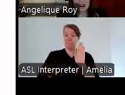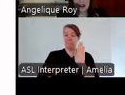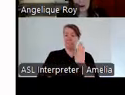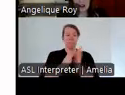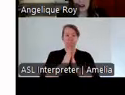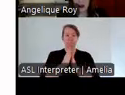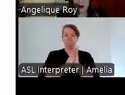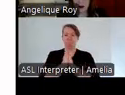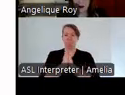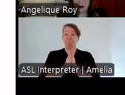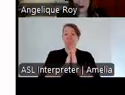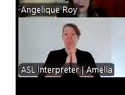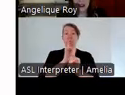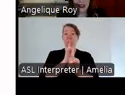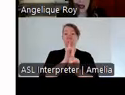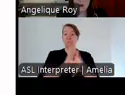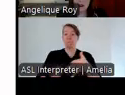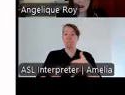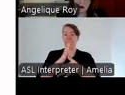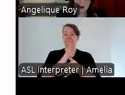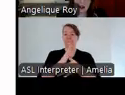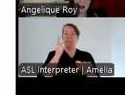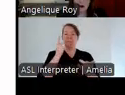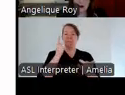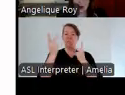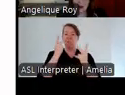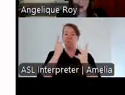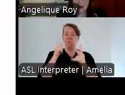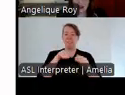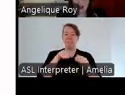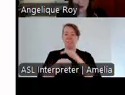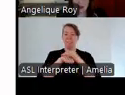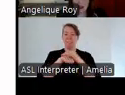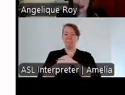accessibility icons which is a gap we discovered in our environmental scan.